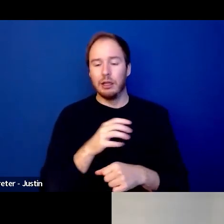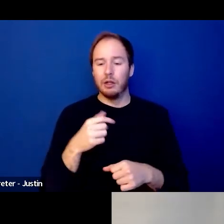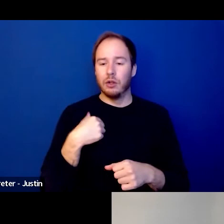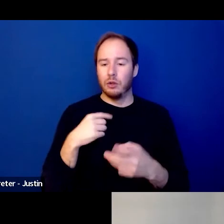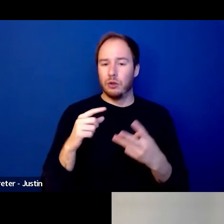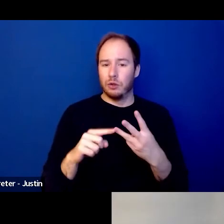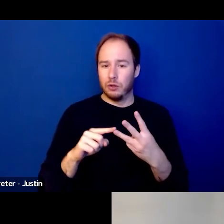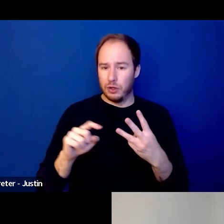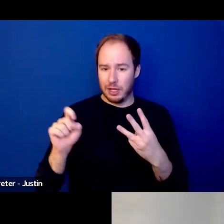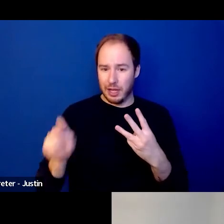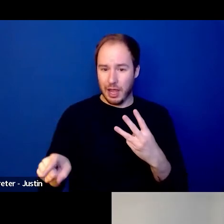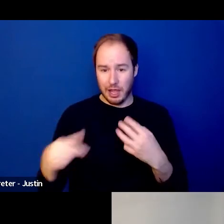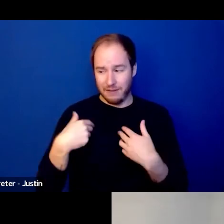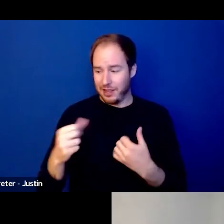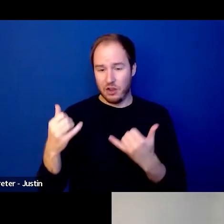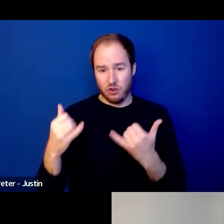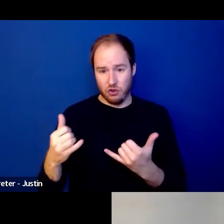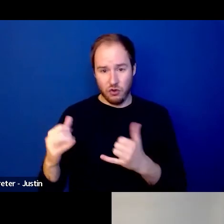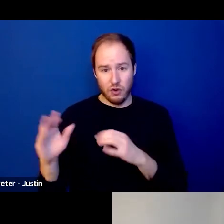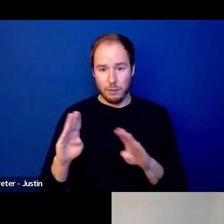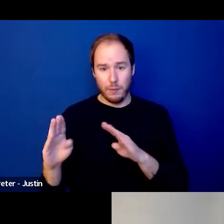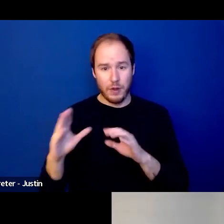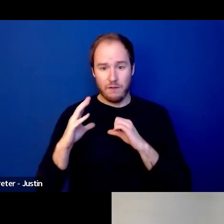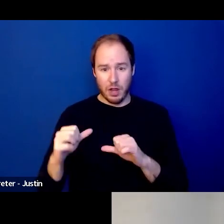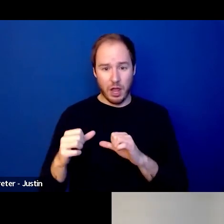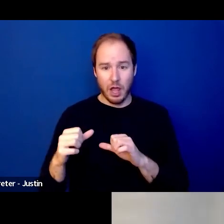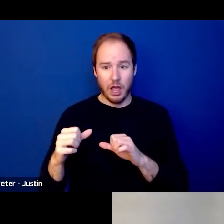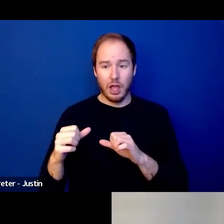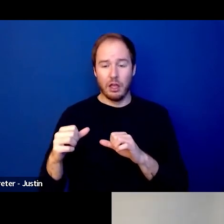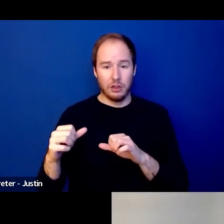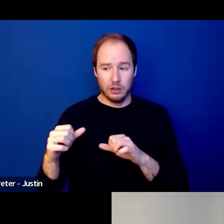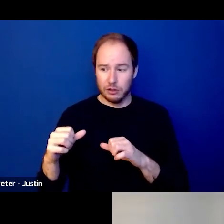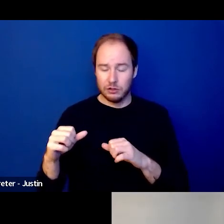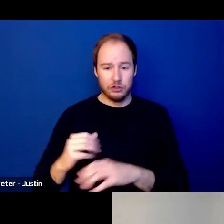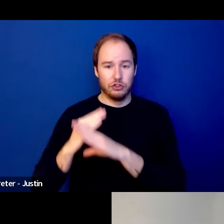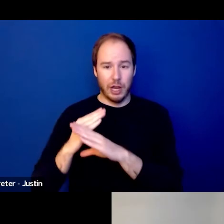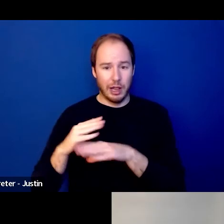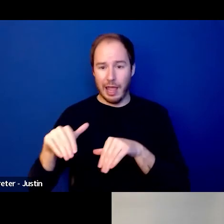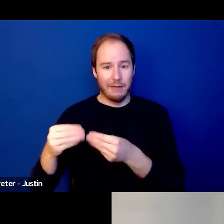do they have any current behavioral health challenges that are unaddressed and are there ways that we can address them?